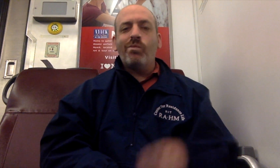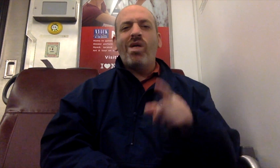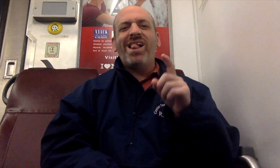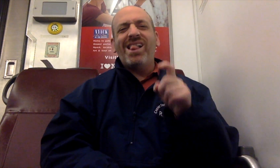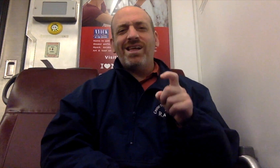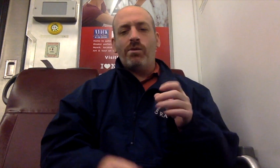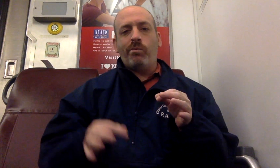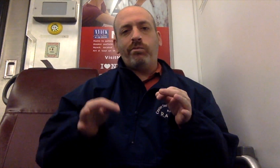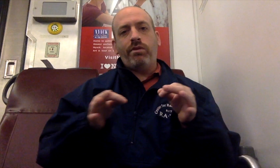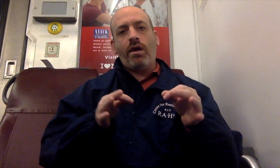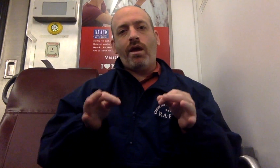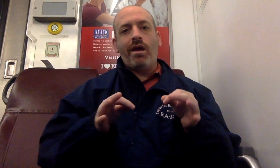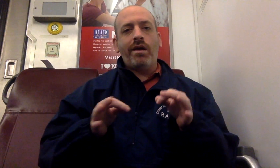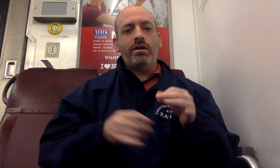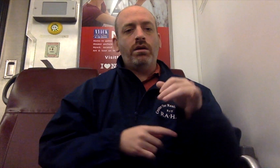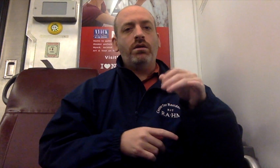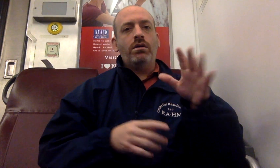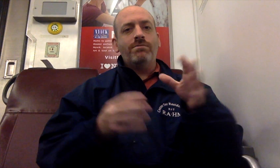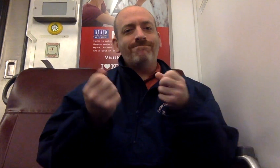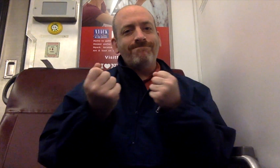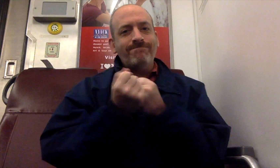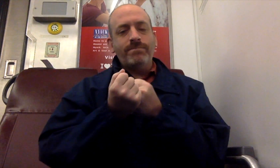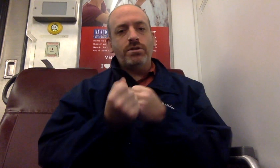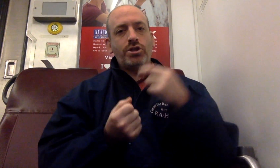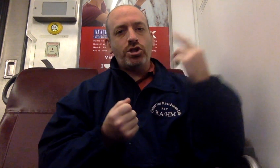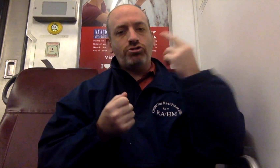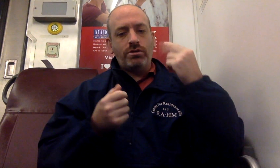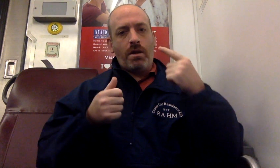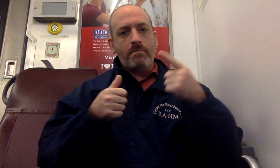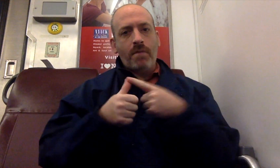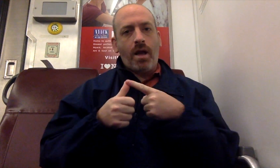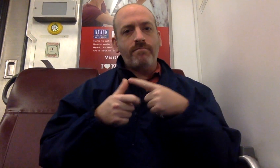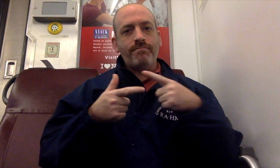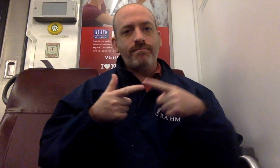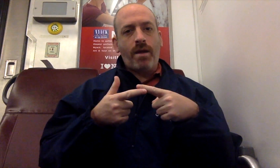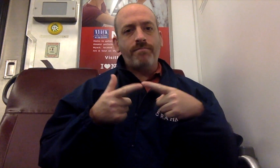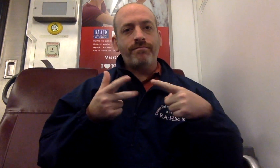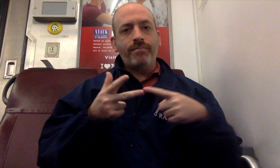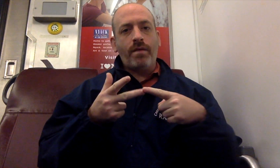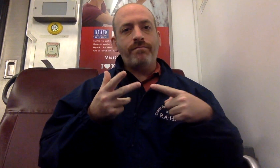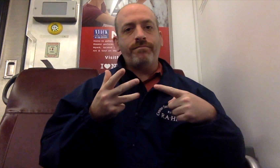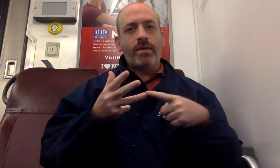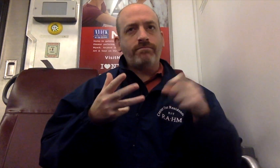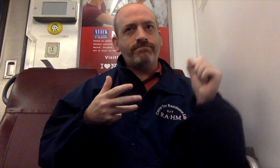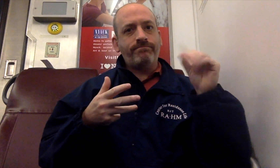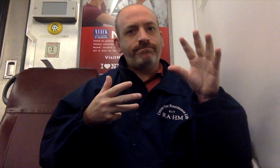accommodation due to your "preferences". You need to justify your claims